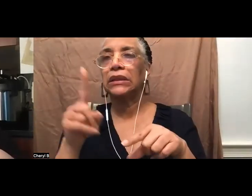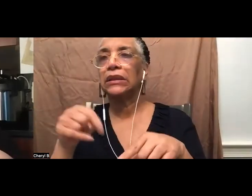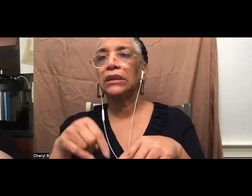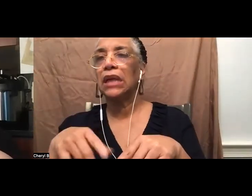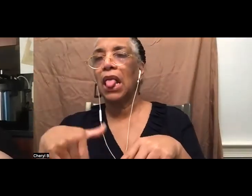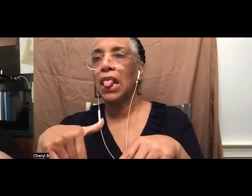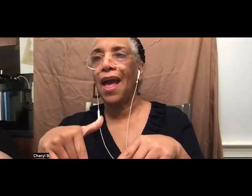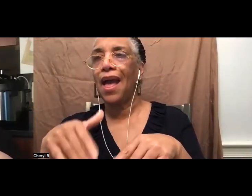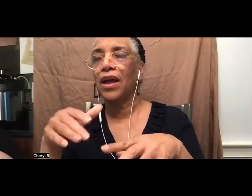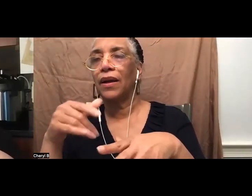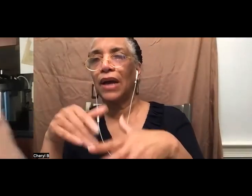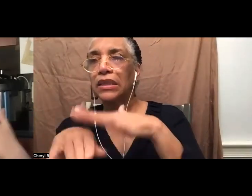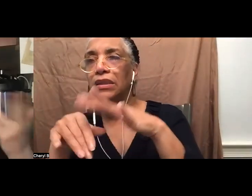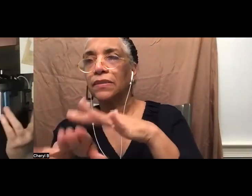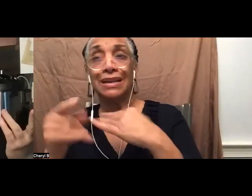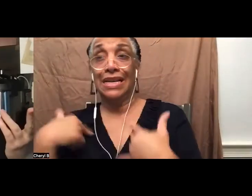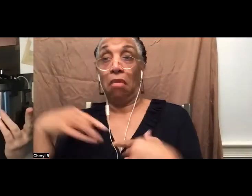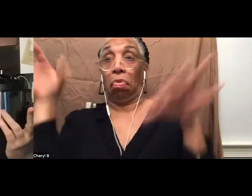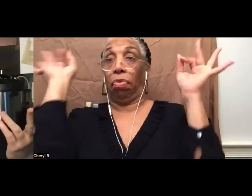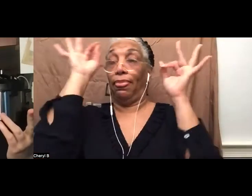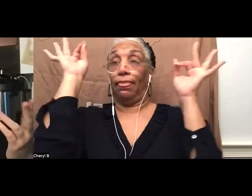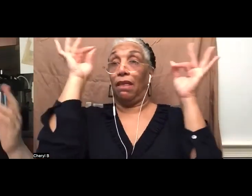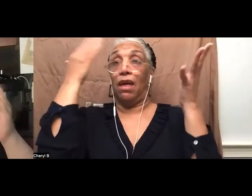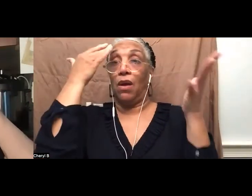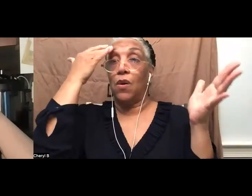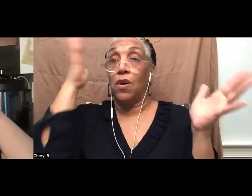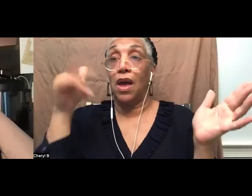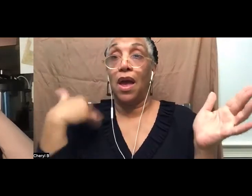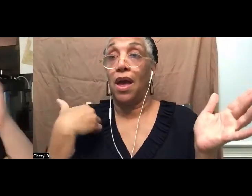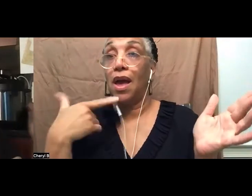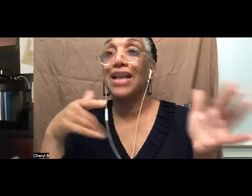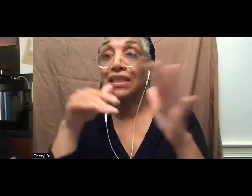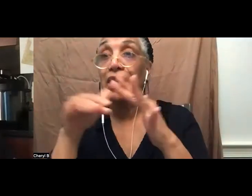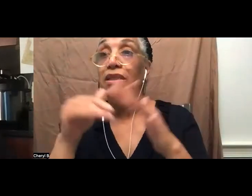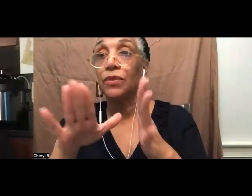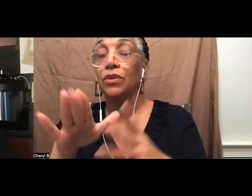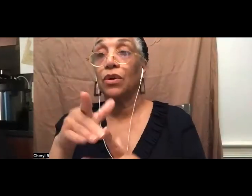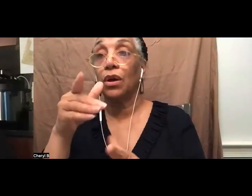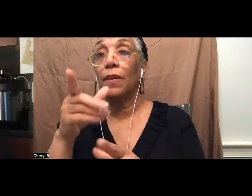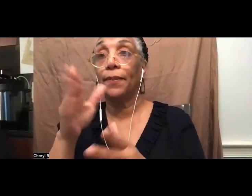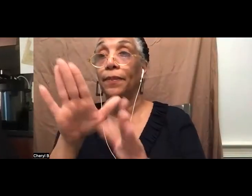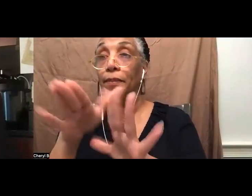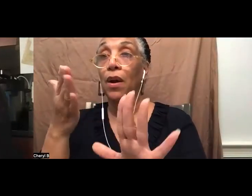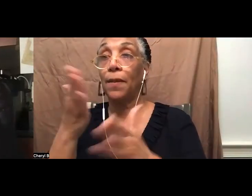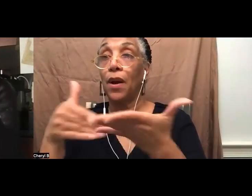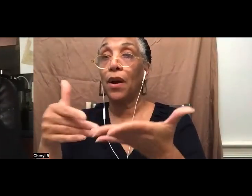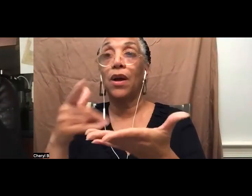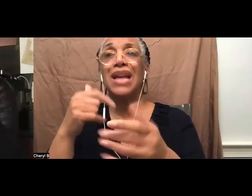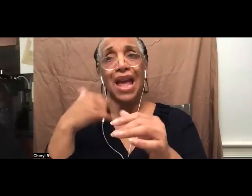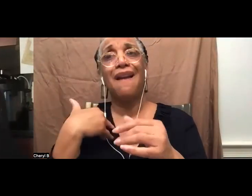there was an accessible entrance. I could not find this information out. It turns out that the accessible entrance was also